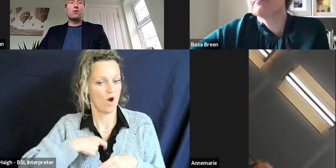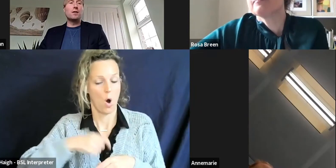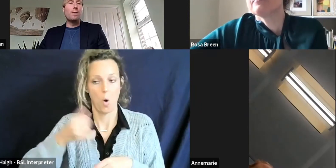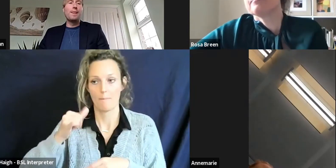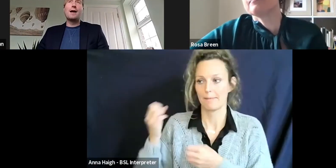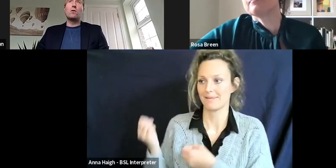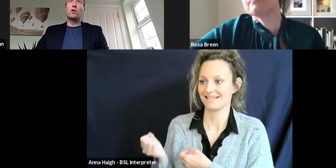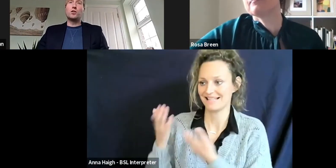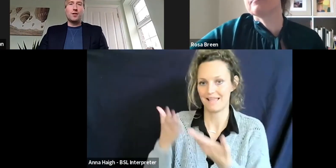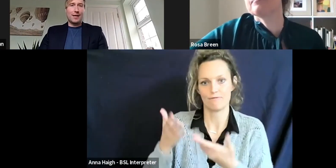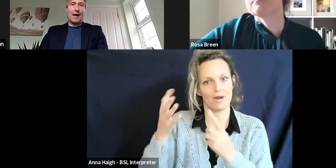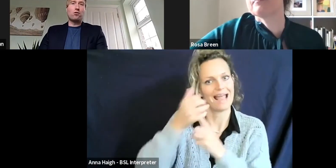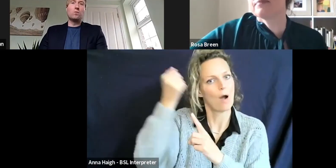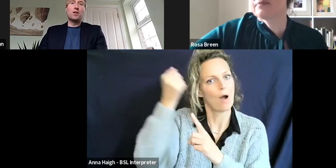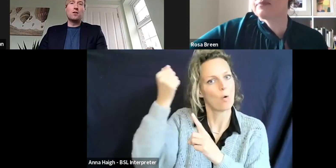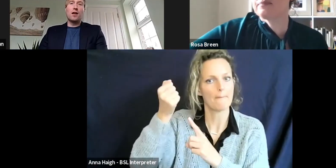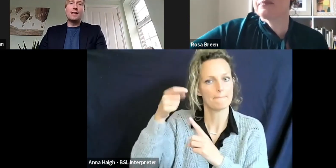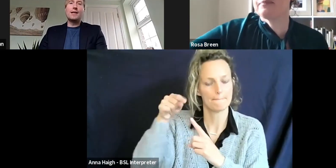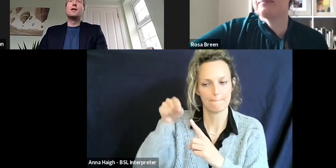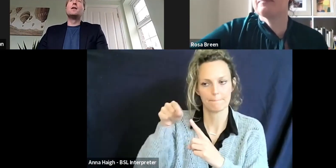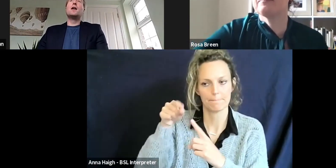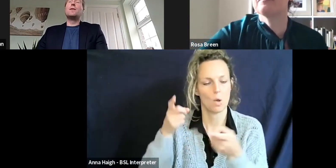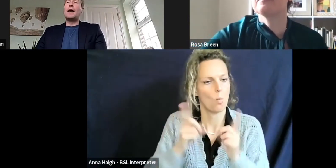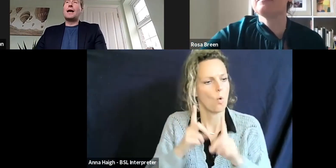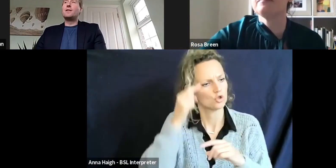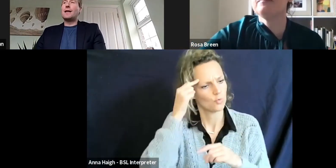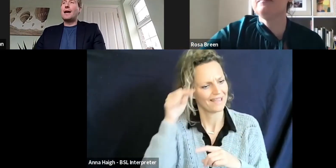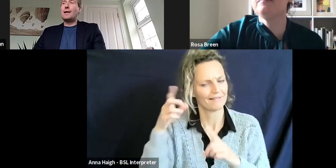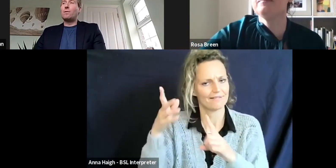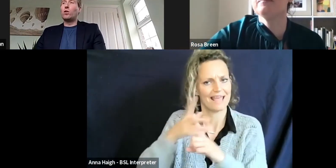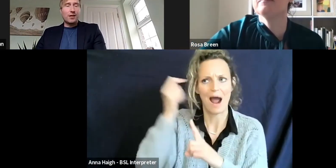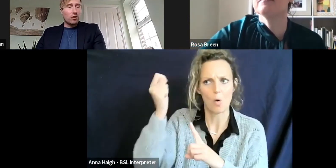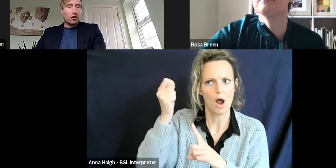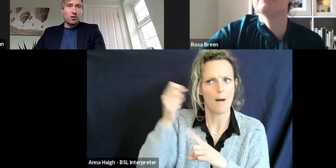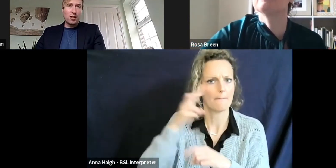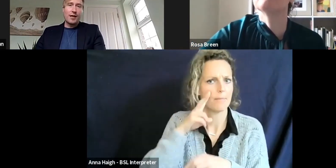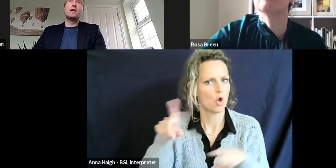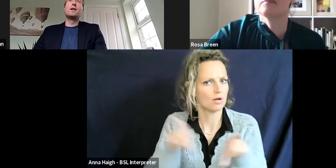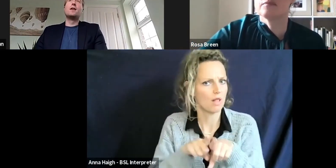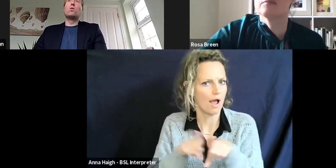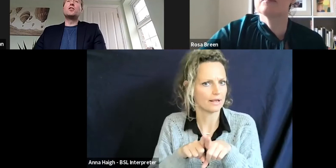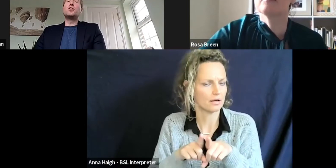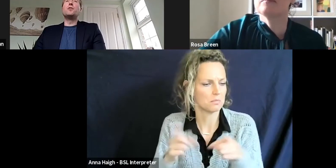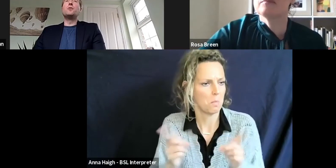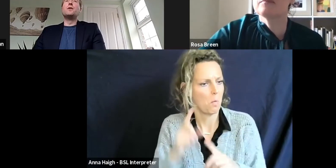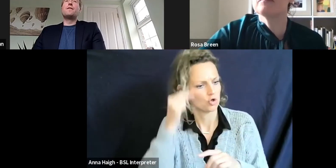What does that look like in practice.